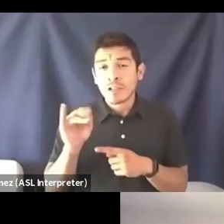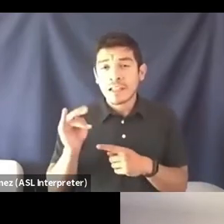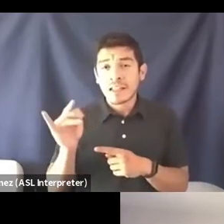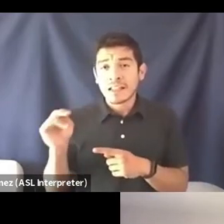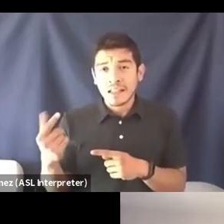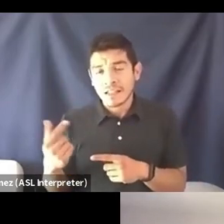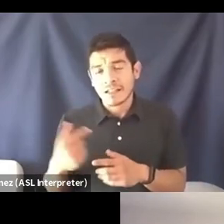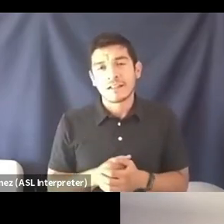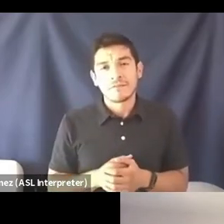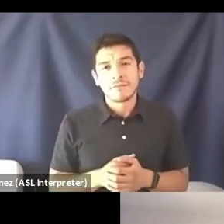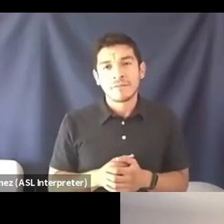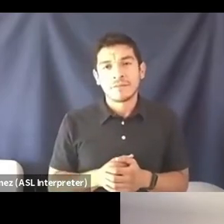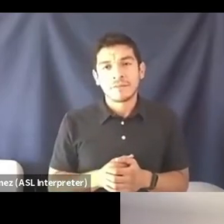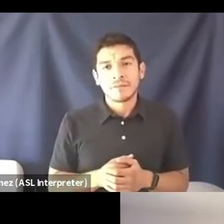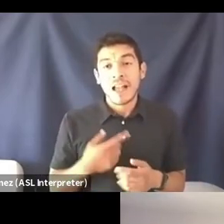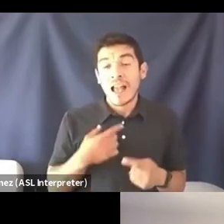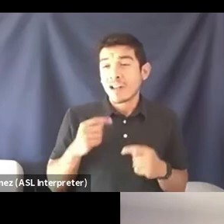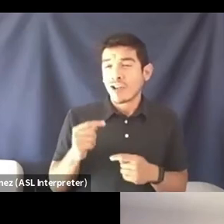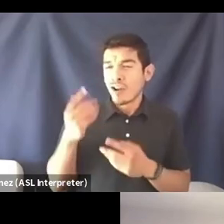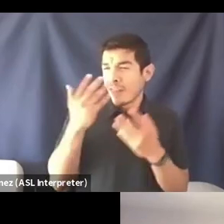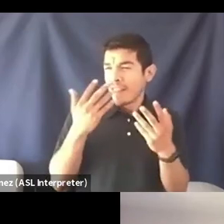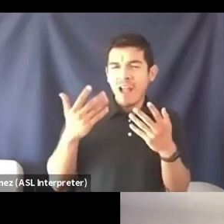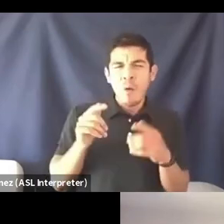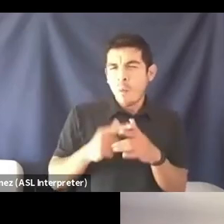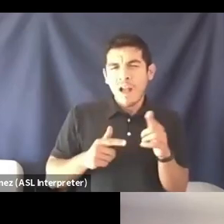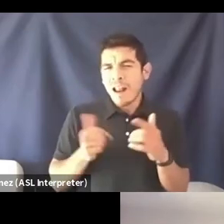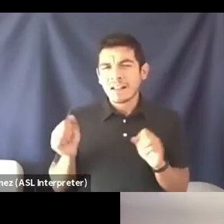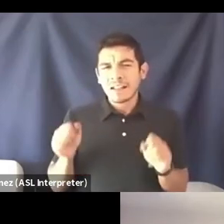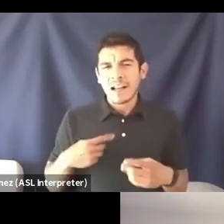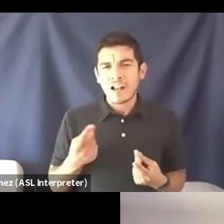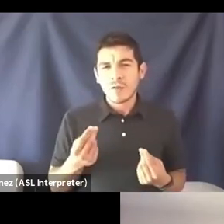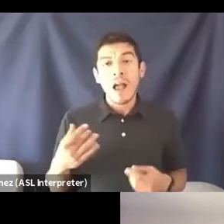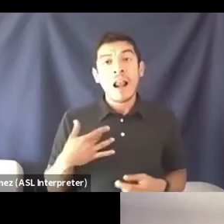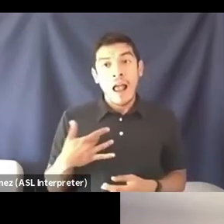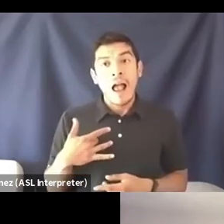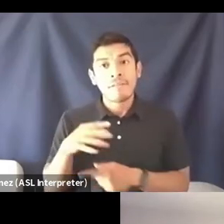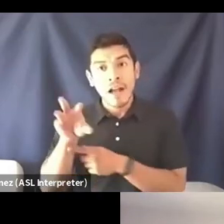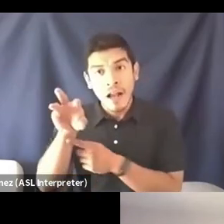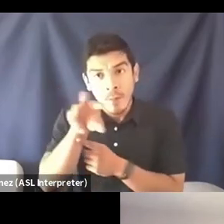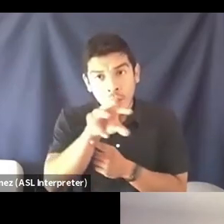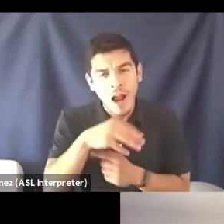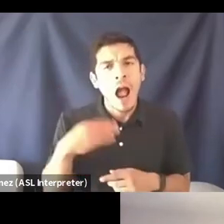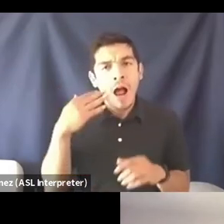about what else I could do. And I had a camera and I knew how to tell a story. And I started to think